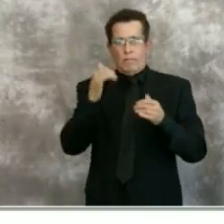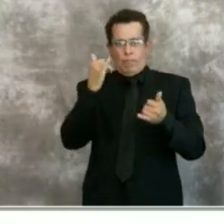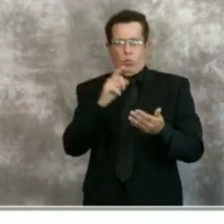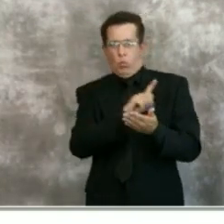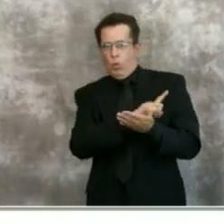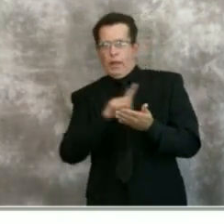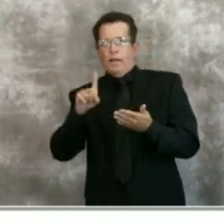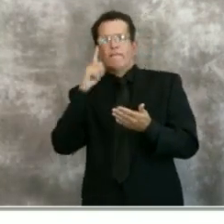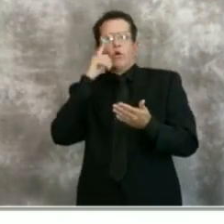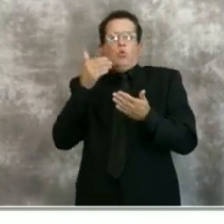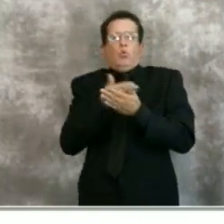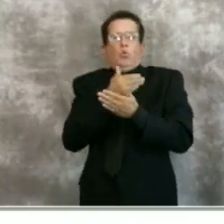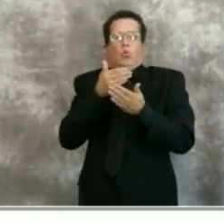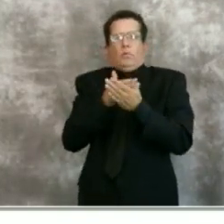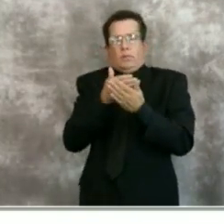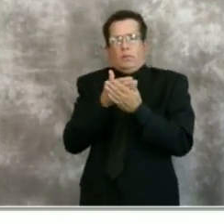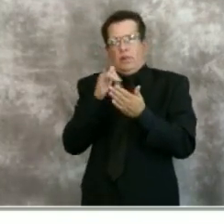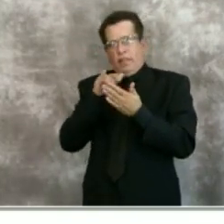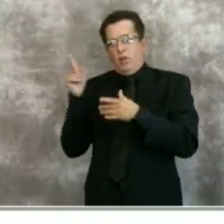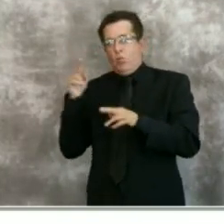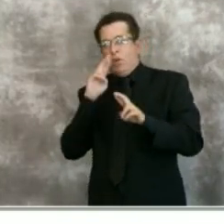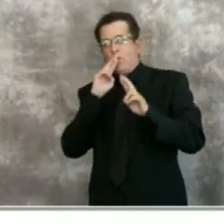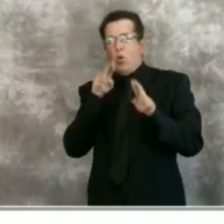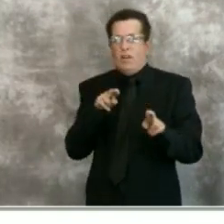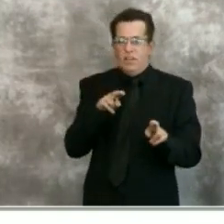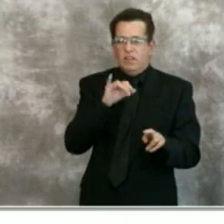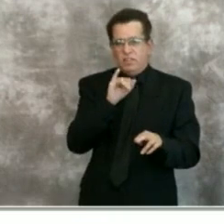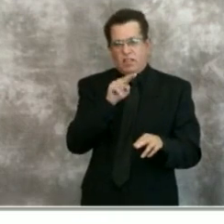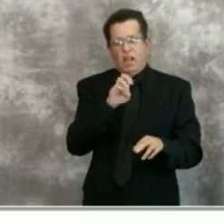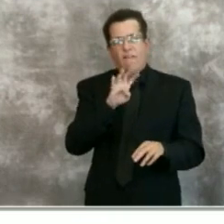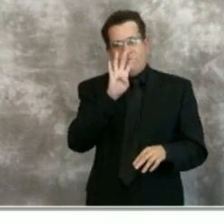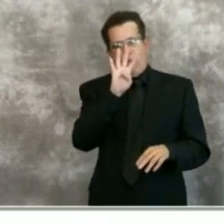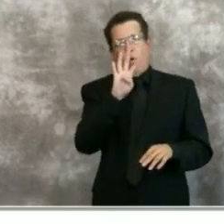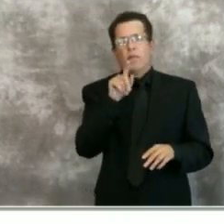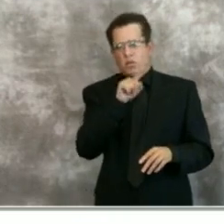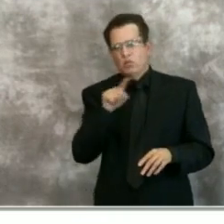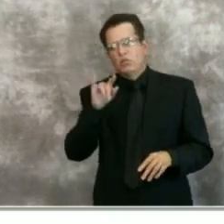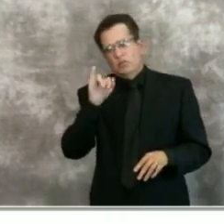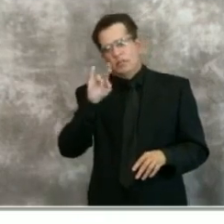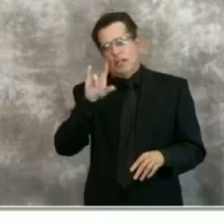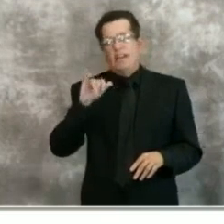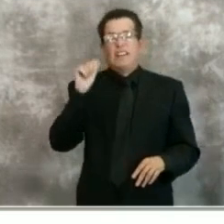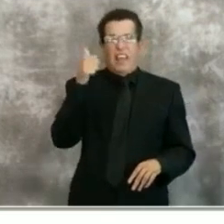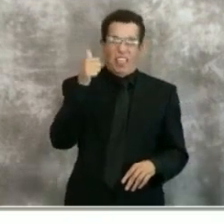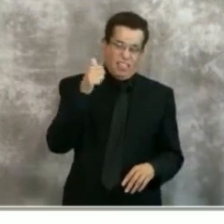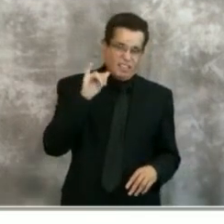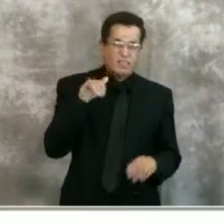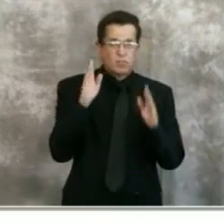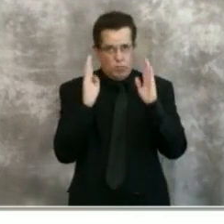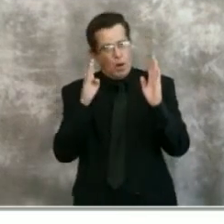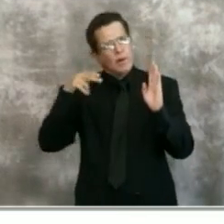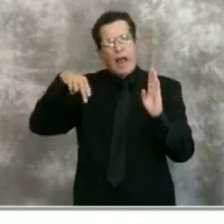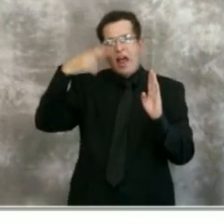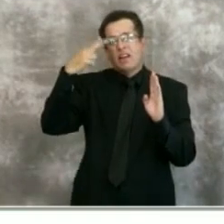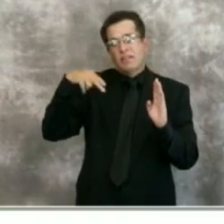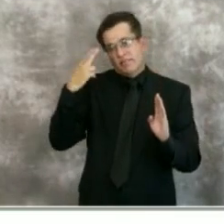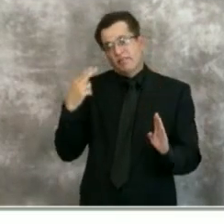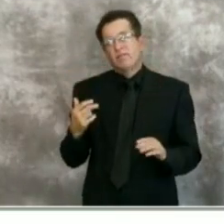WEEK OVER TO THE LEFT AND YOU WILL SEE THAT THIS THE HIGHEST. WEEK OF THE NEW CASES